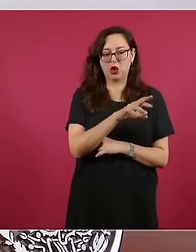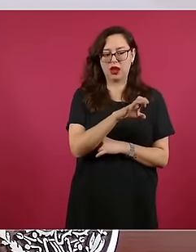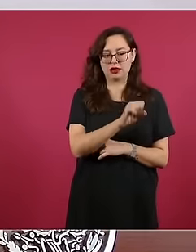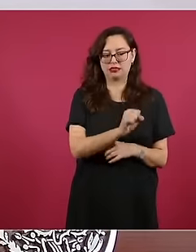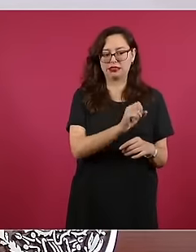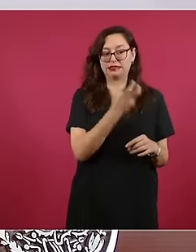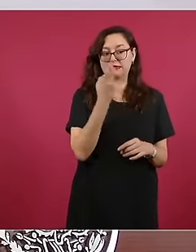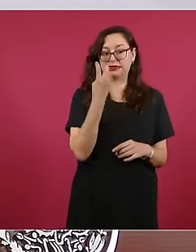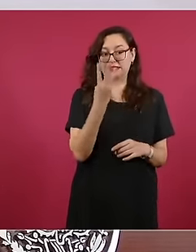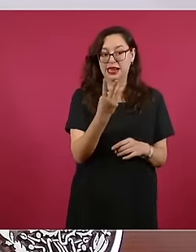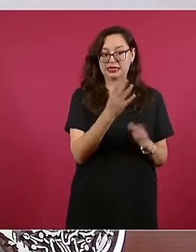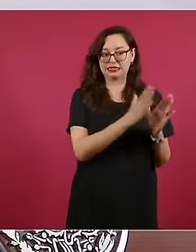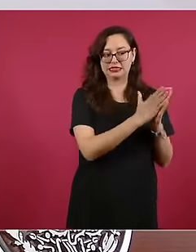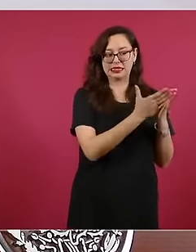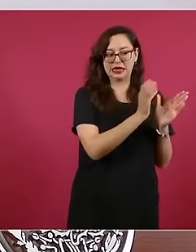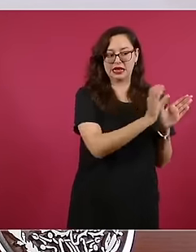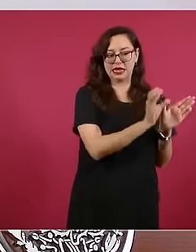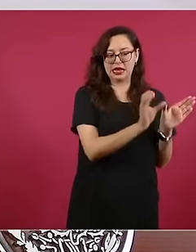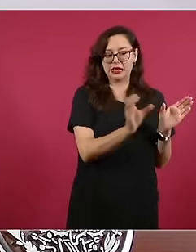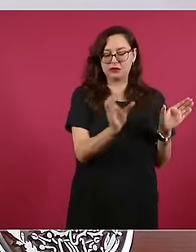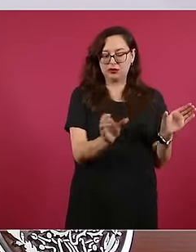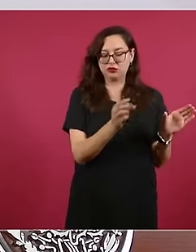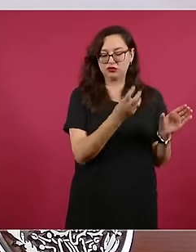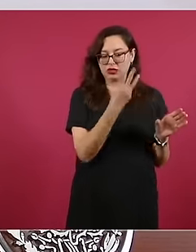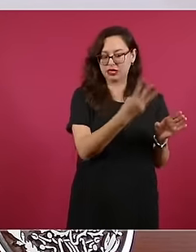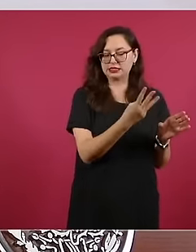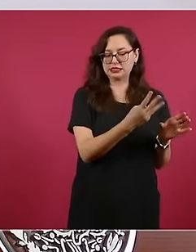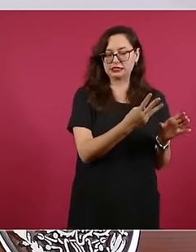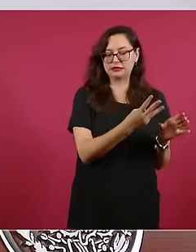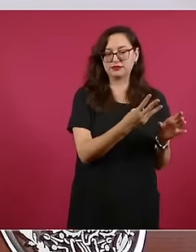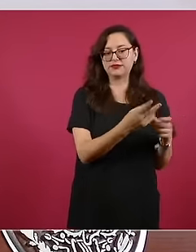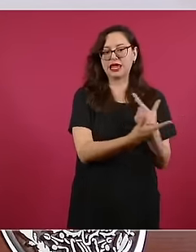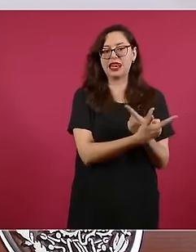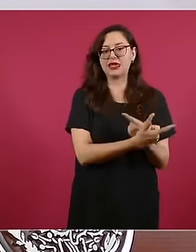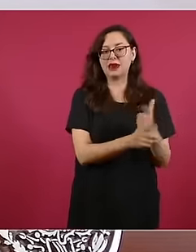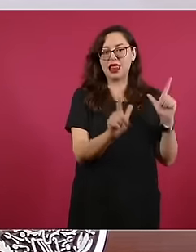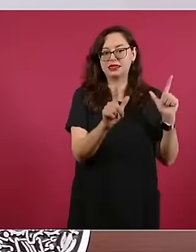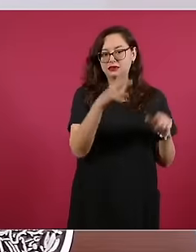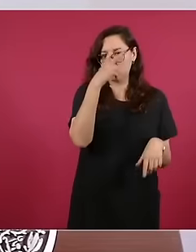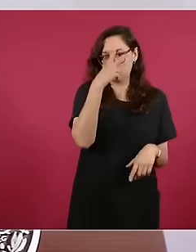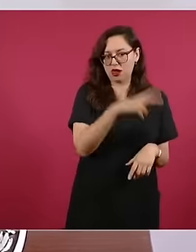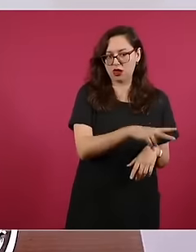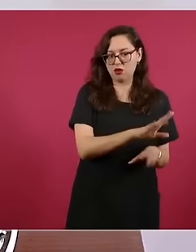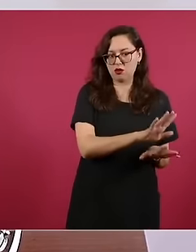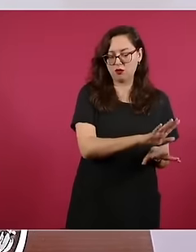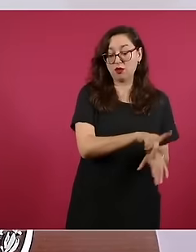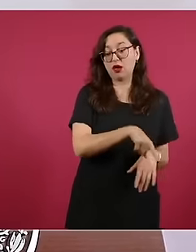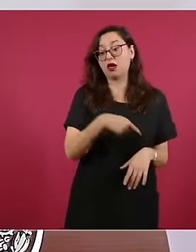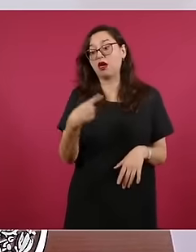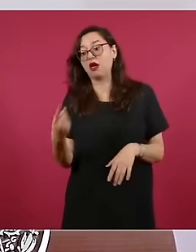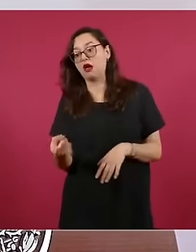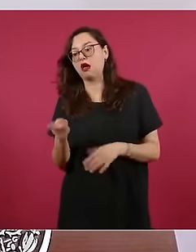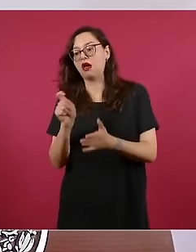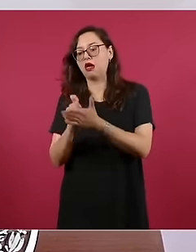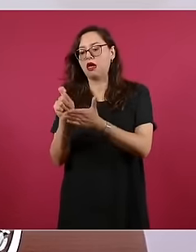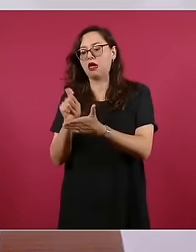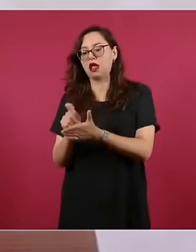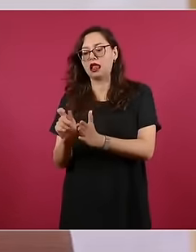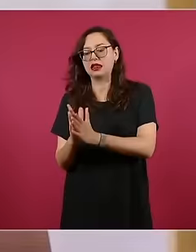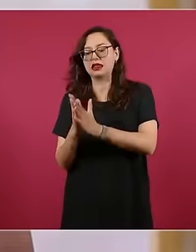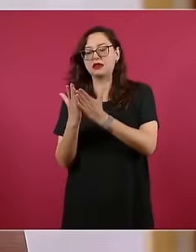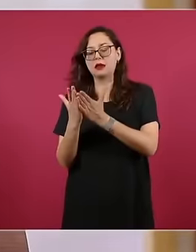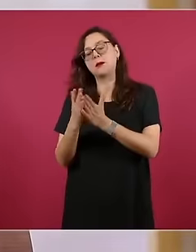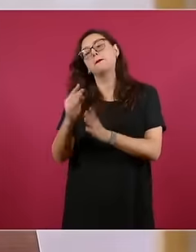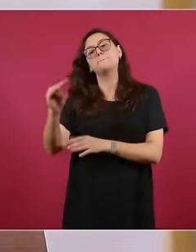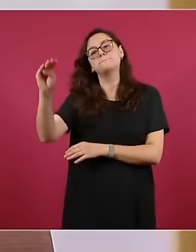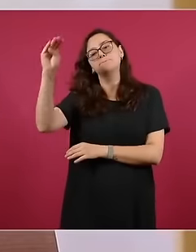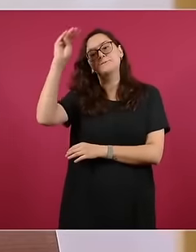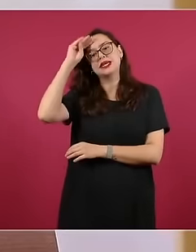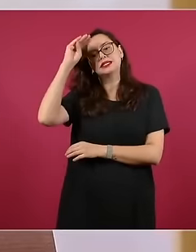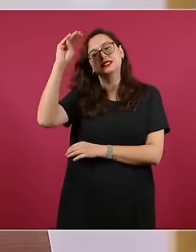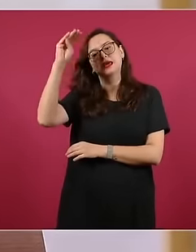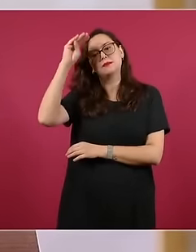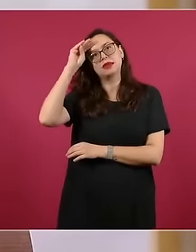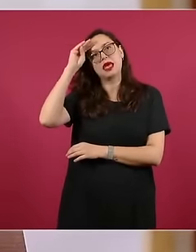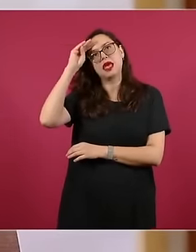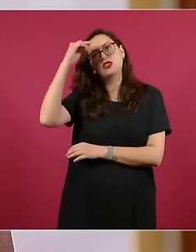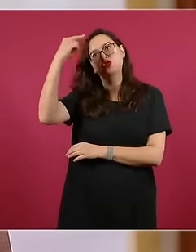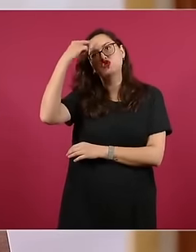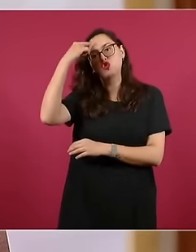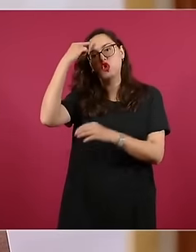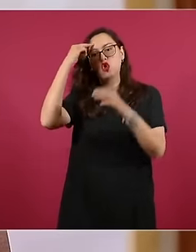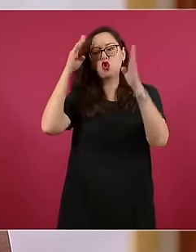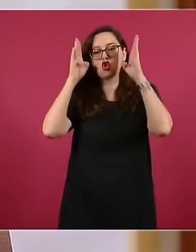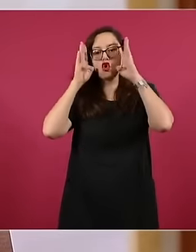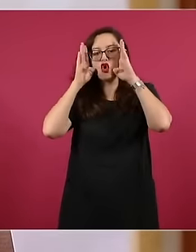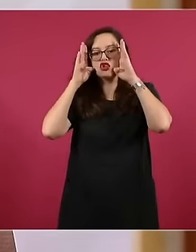good three volumes, very good, he wrote about his book, it is called conservative thought and